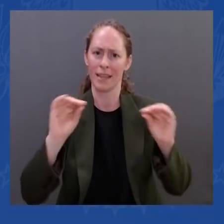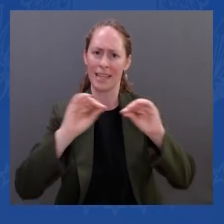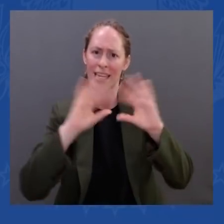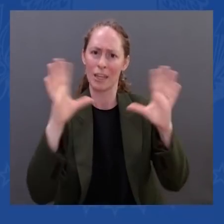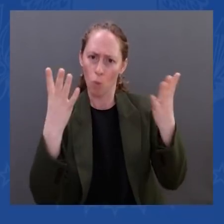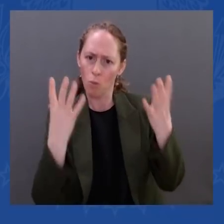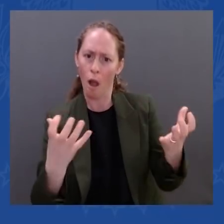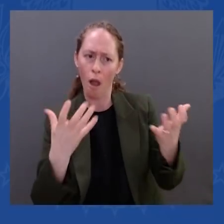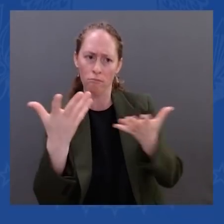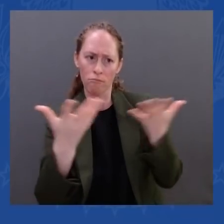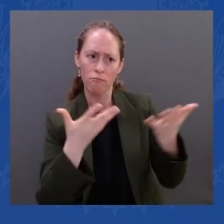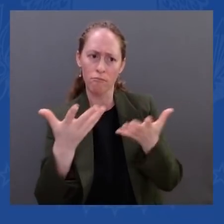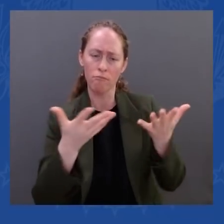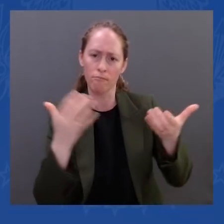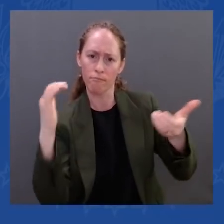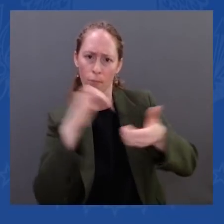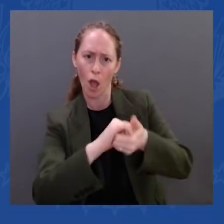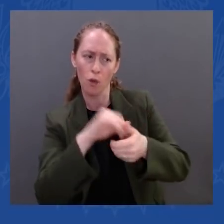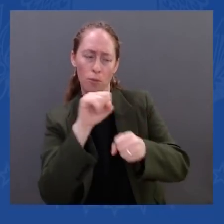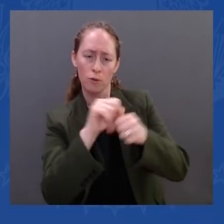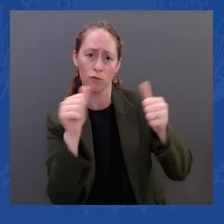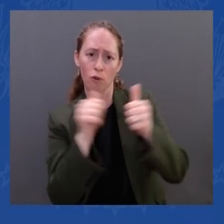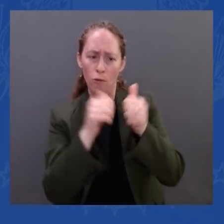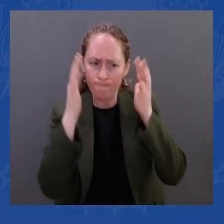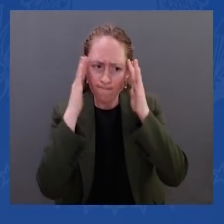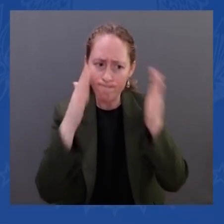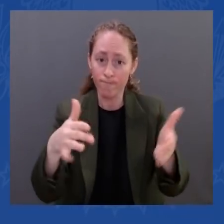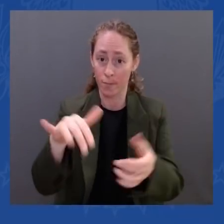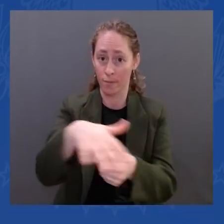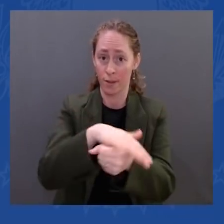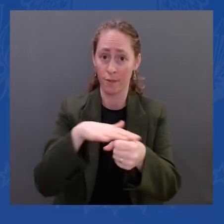Also, together with President Biden,